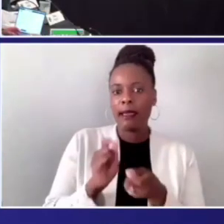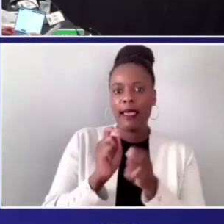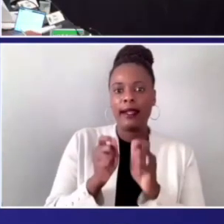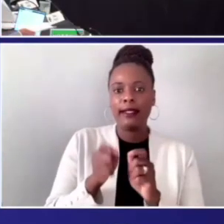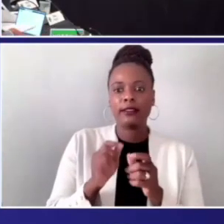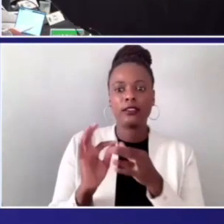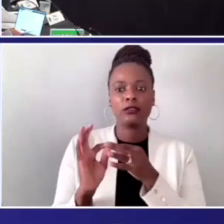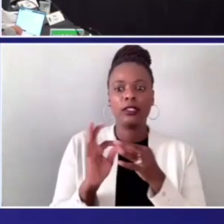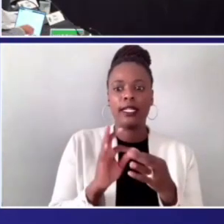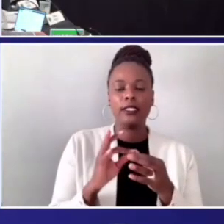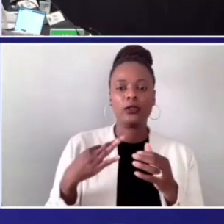applicable monthly amount.